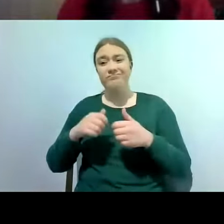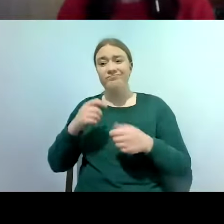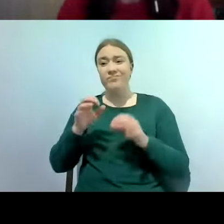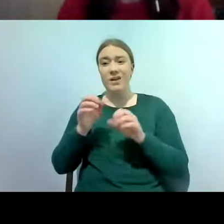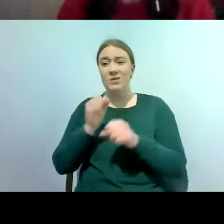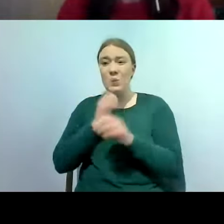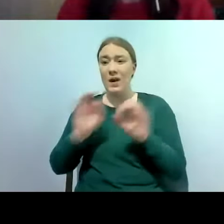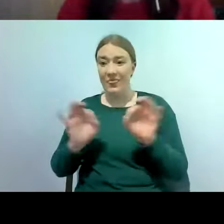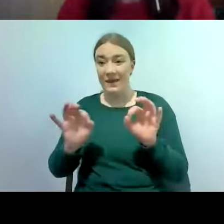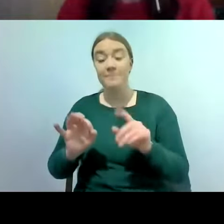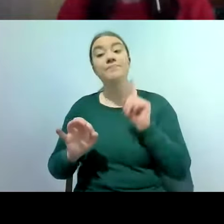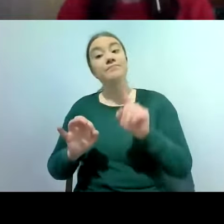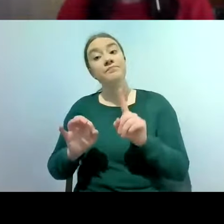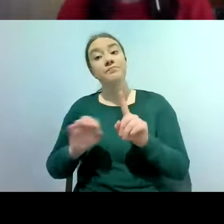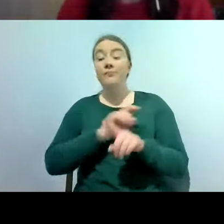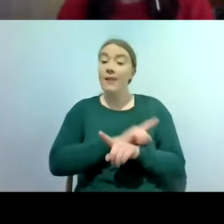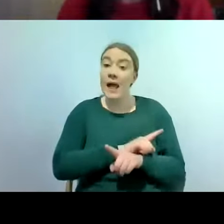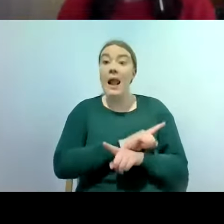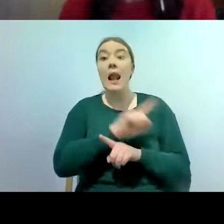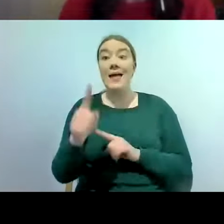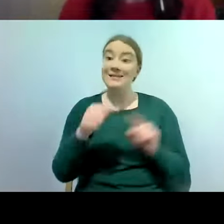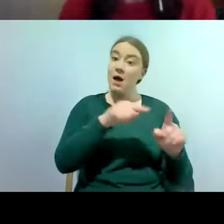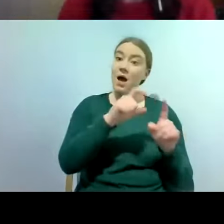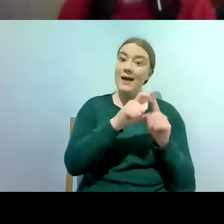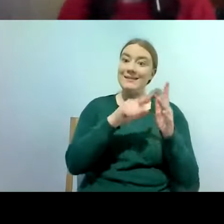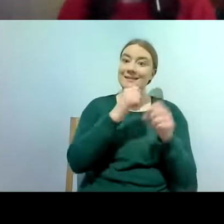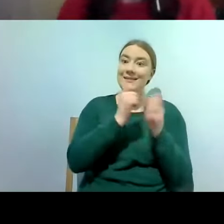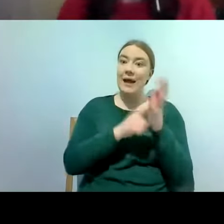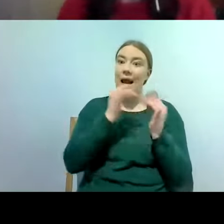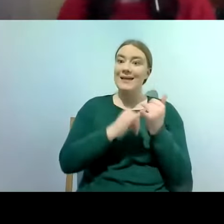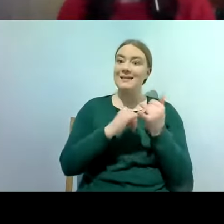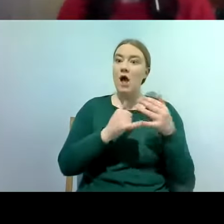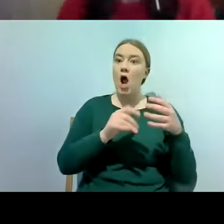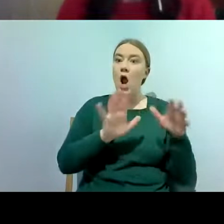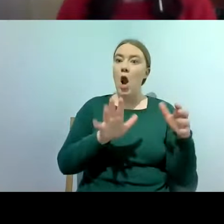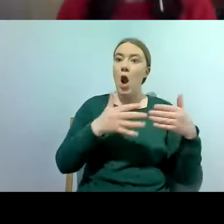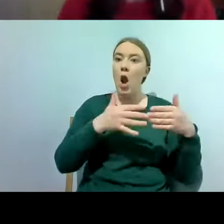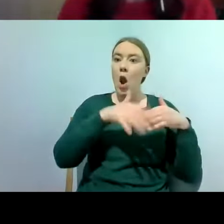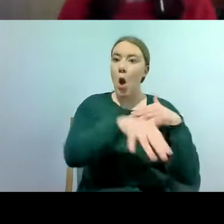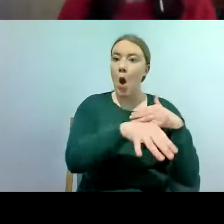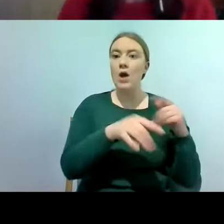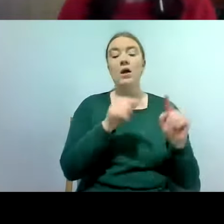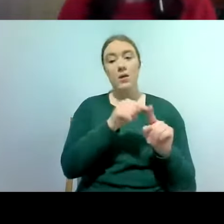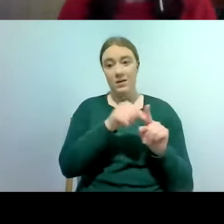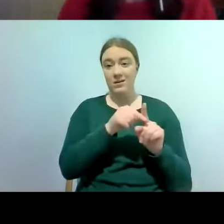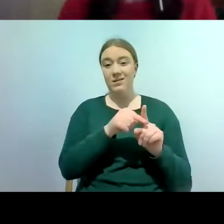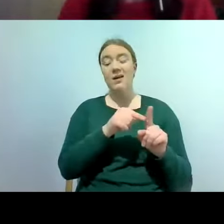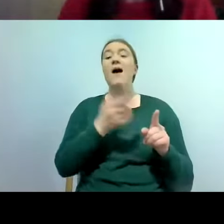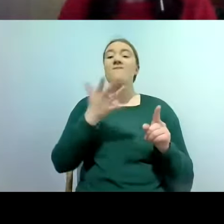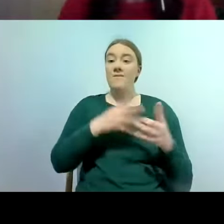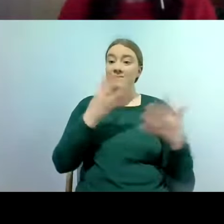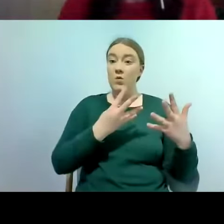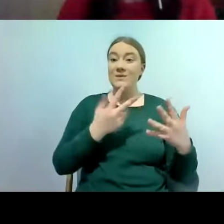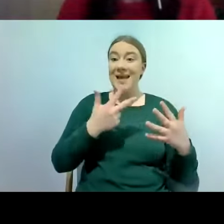lock was built much later um in 1844 mostly to make the river severn navigable by